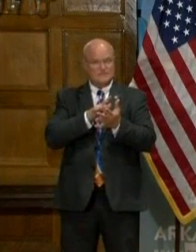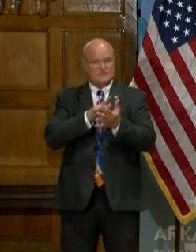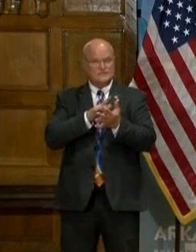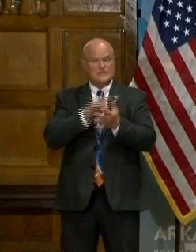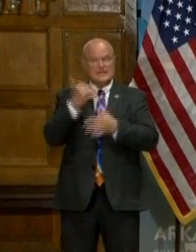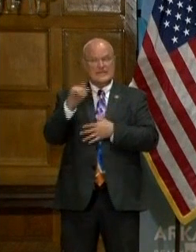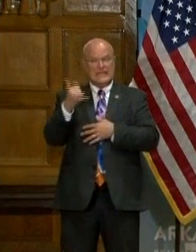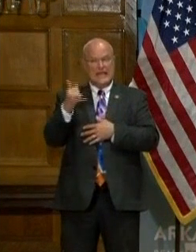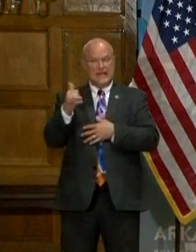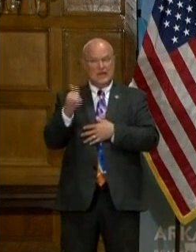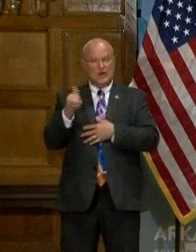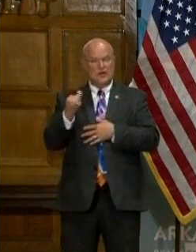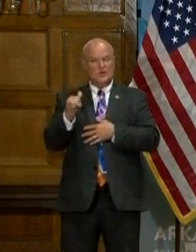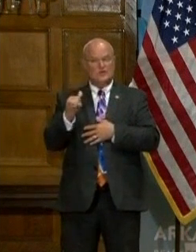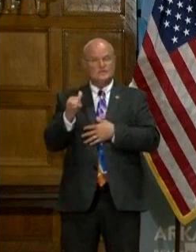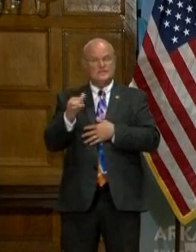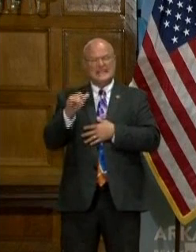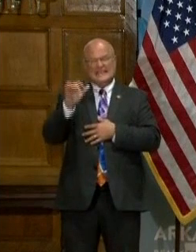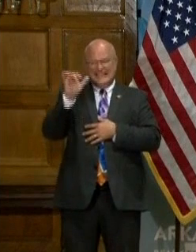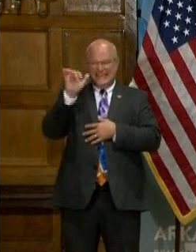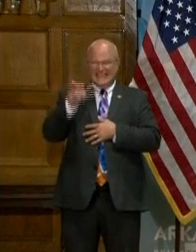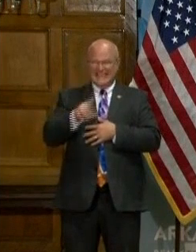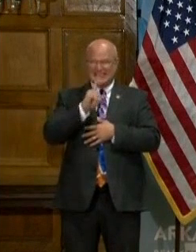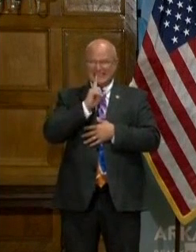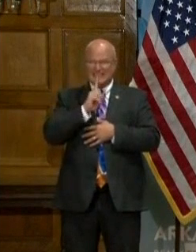THE RED WHICH IS THE SOUTHWEST IS FAIRLY LEVEL.